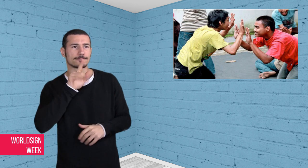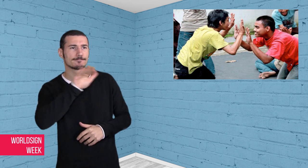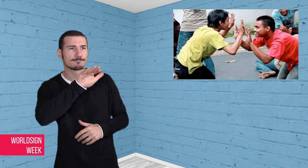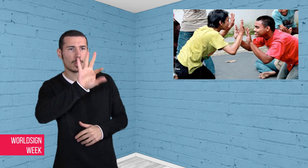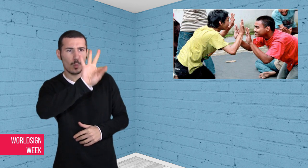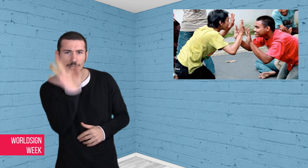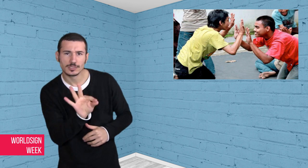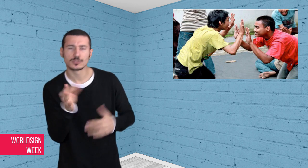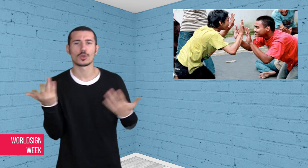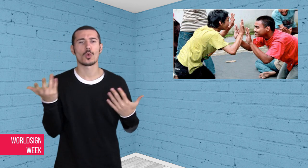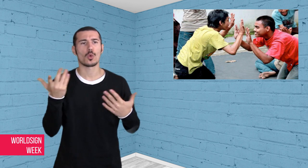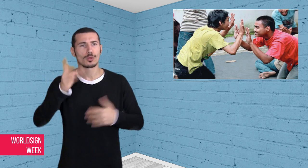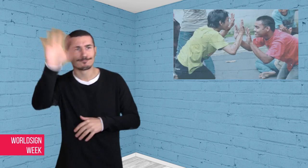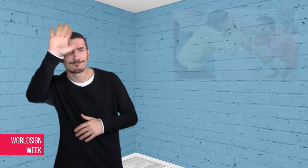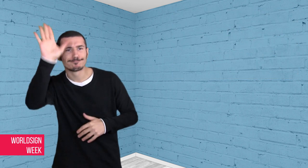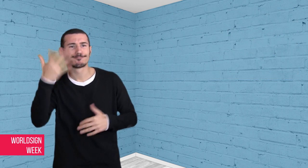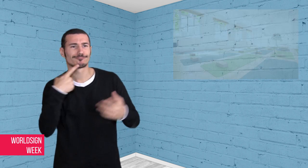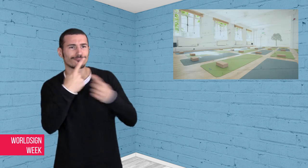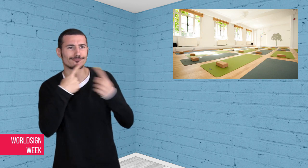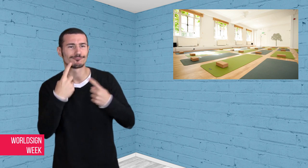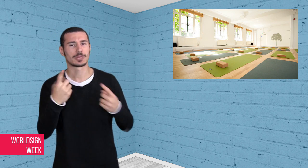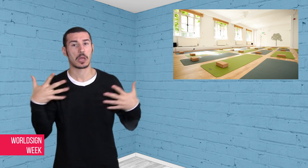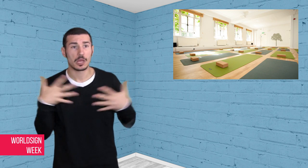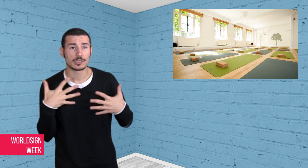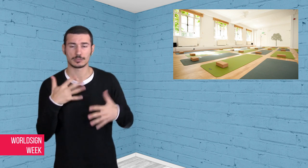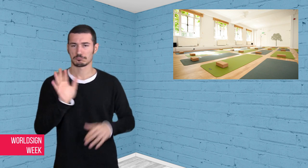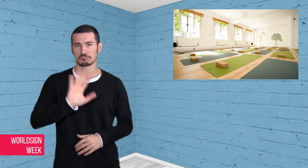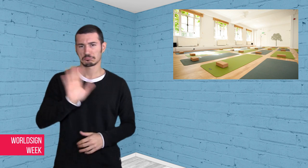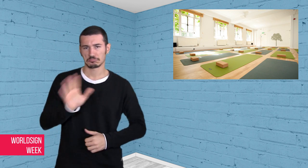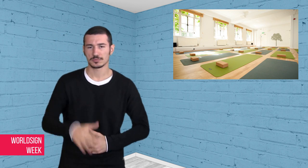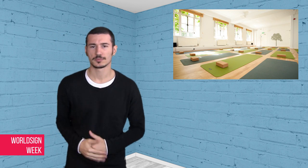Be brave about experimenting with your body postures.